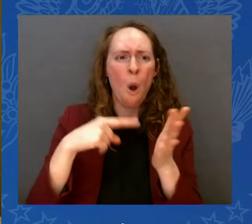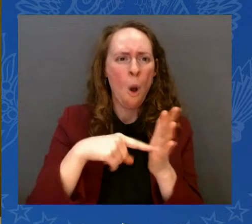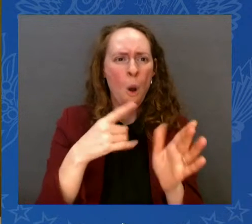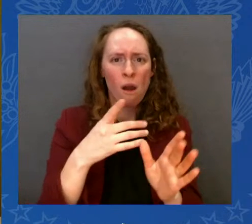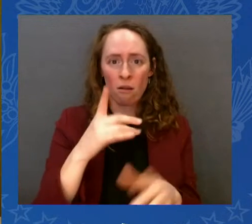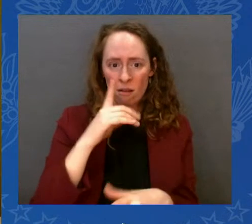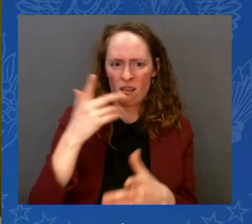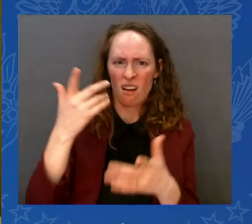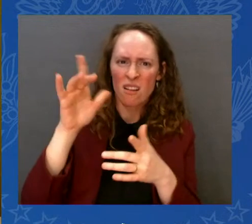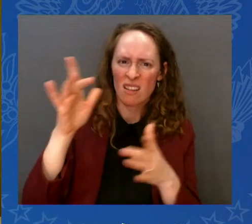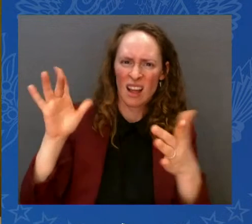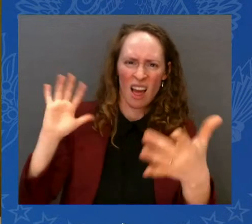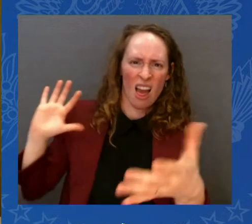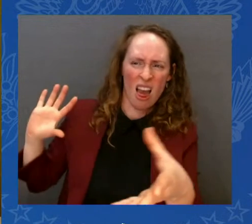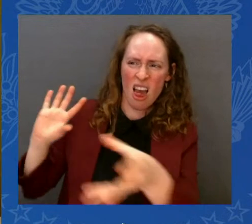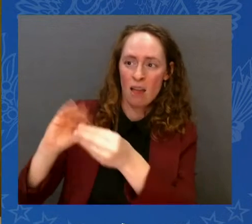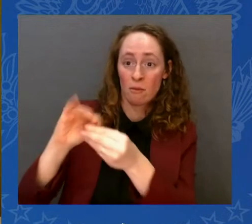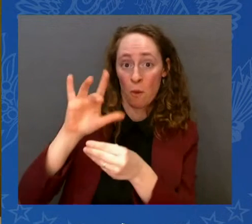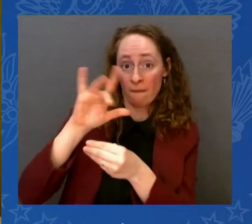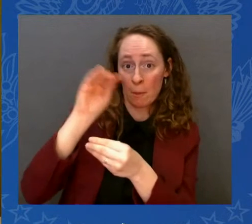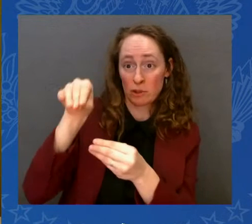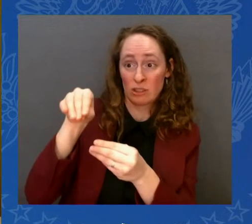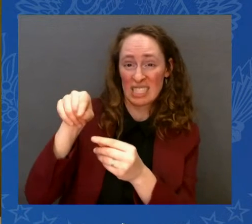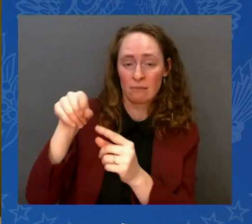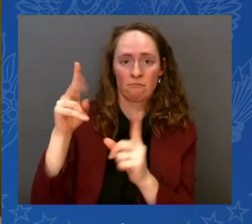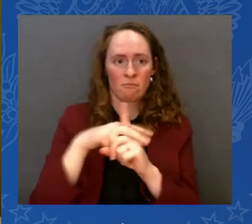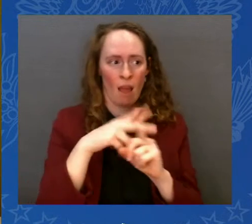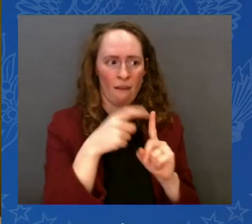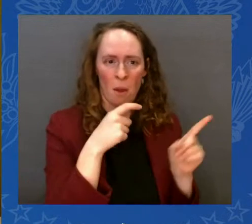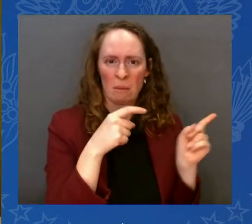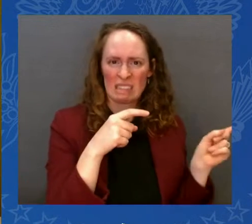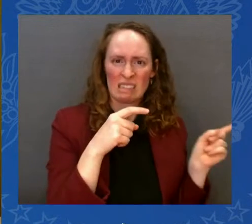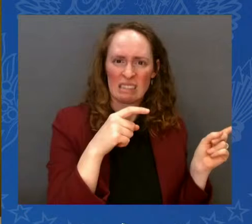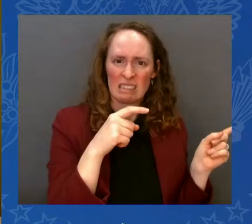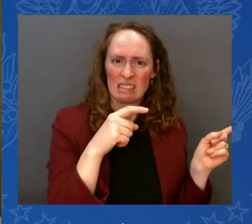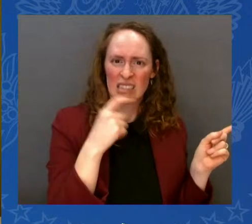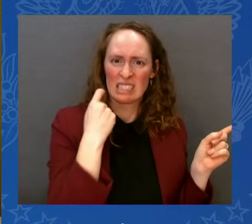by 25 percent in the previous four years before we came into office.